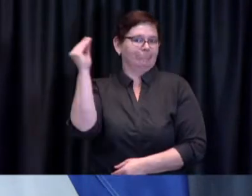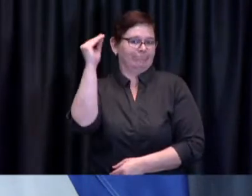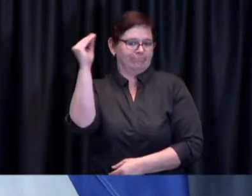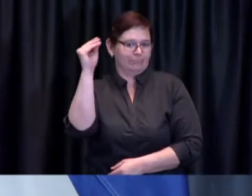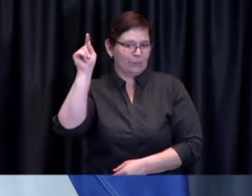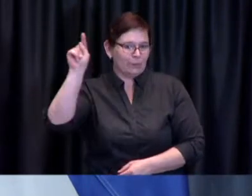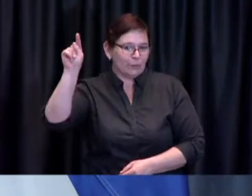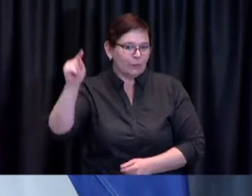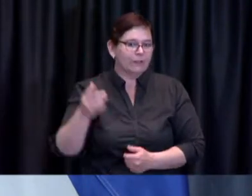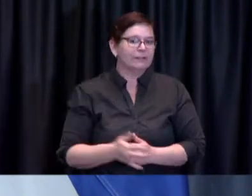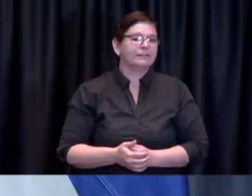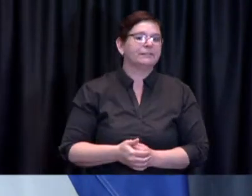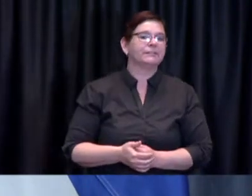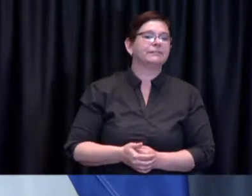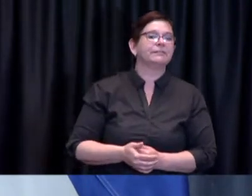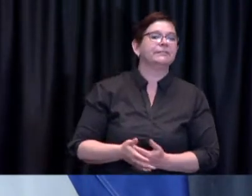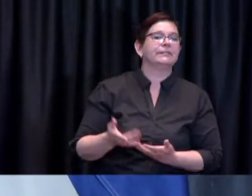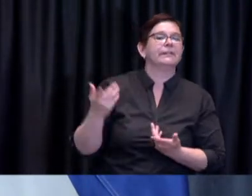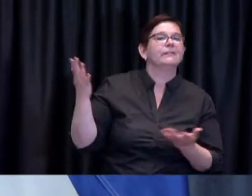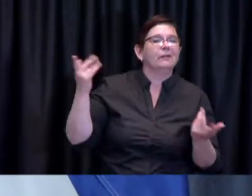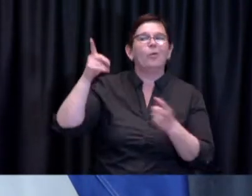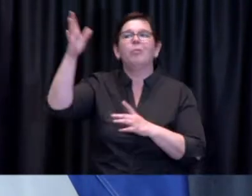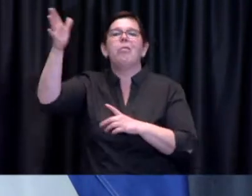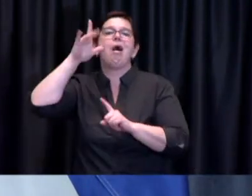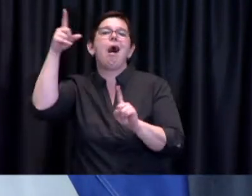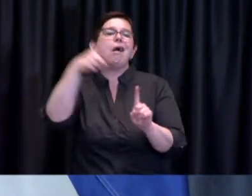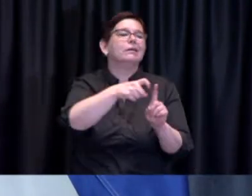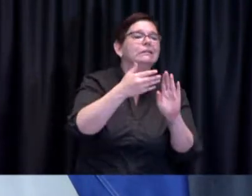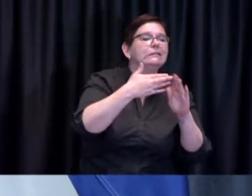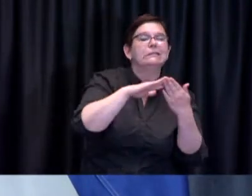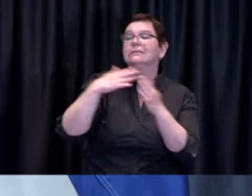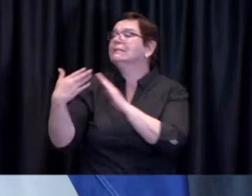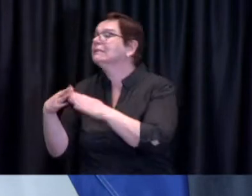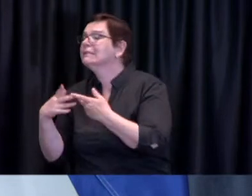uh and it'll be part of I'm sure a much broader consideration of different things that will be